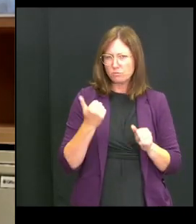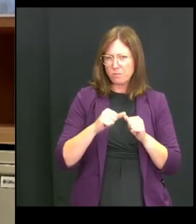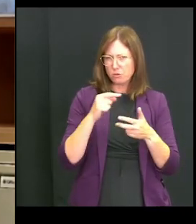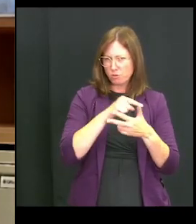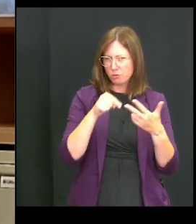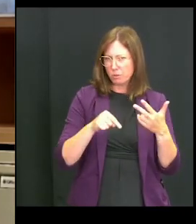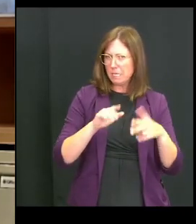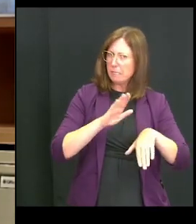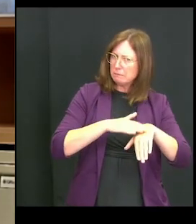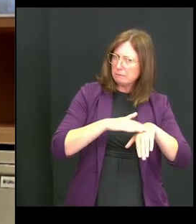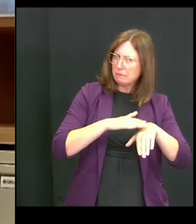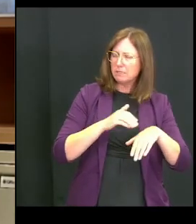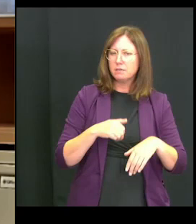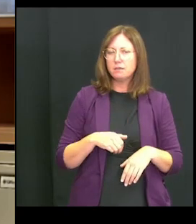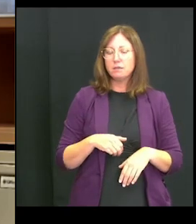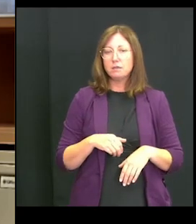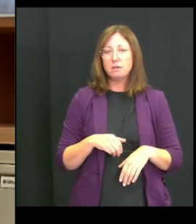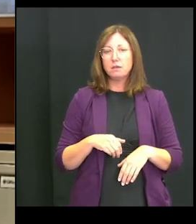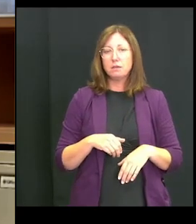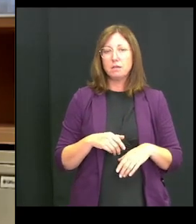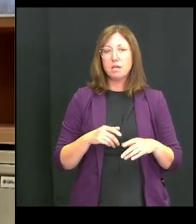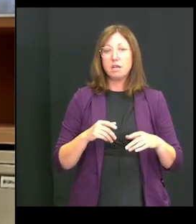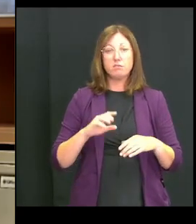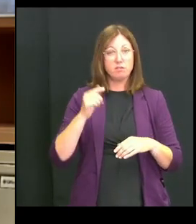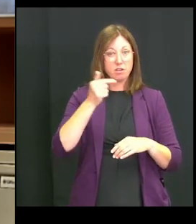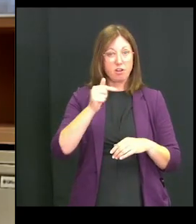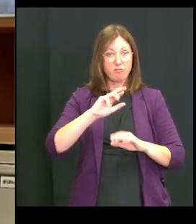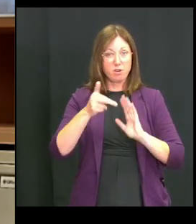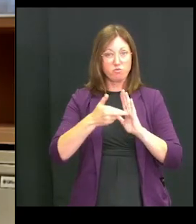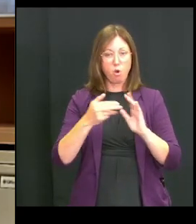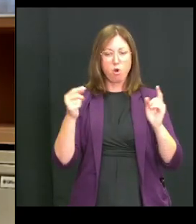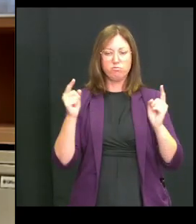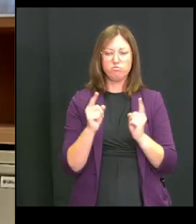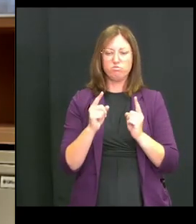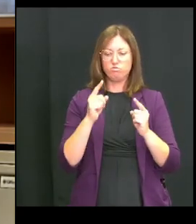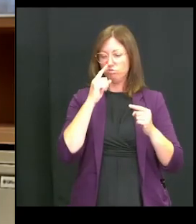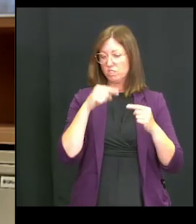Disagreeing with one another on the role of government is not necessarily a bad thing on its own.